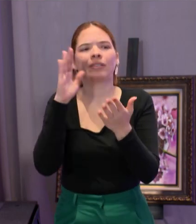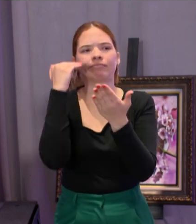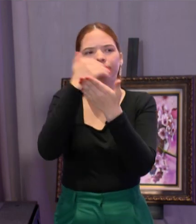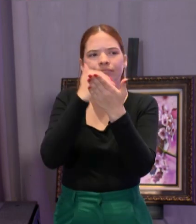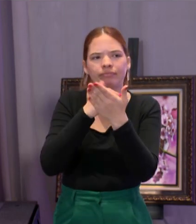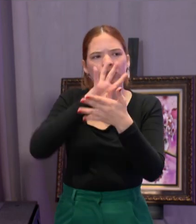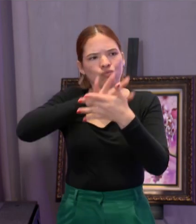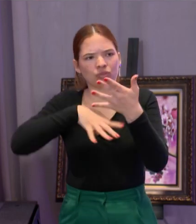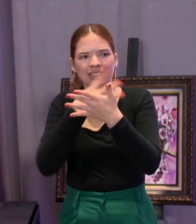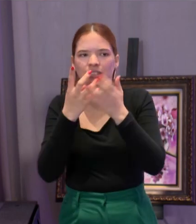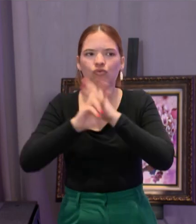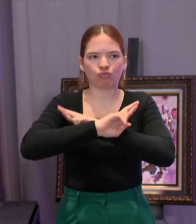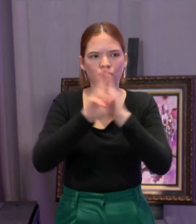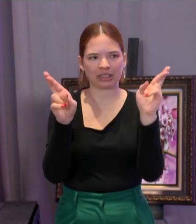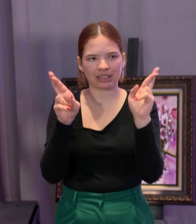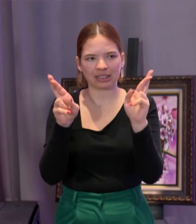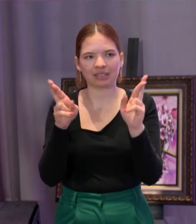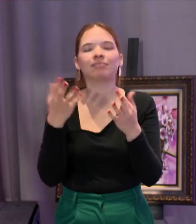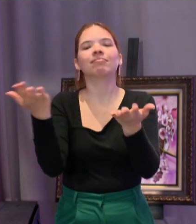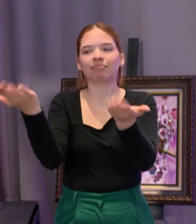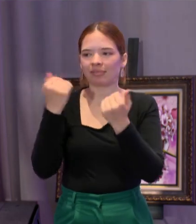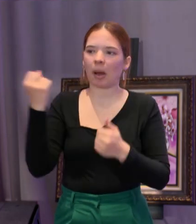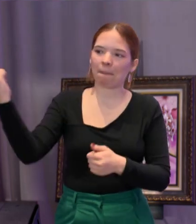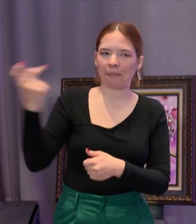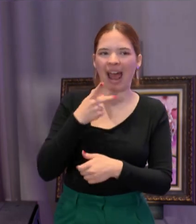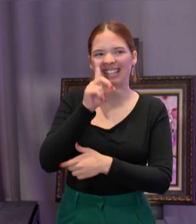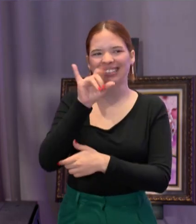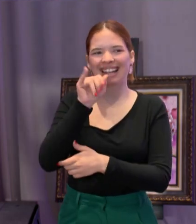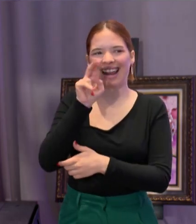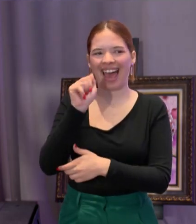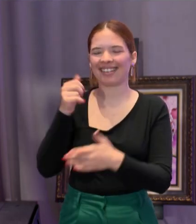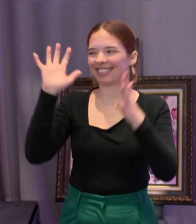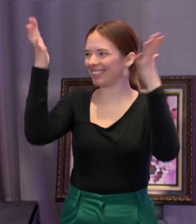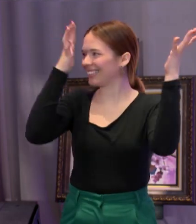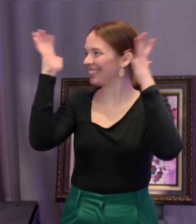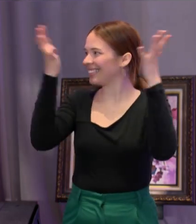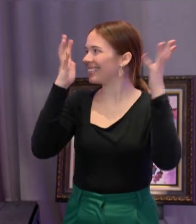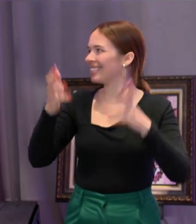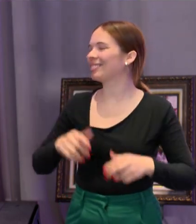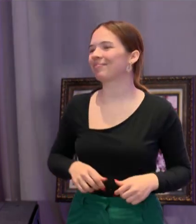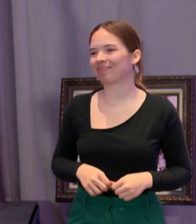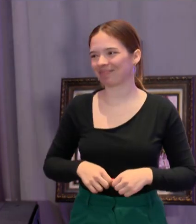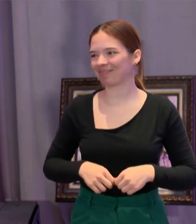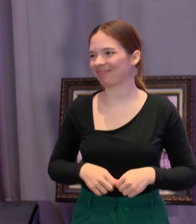IT'S MY PLEASURE TO WELCOME BACK